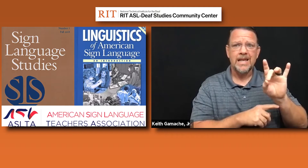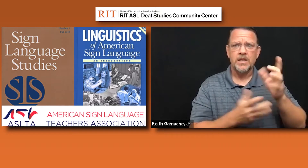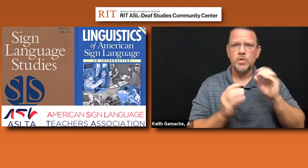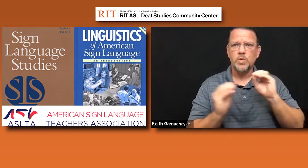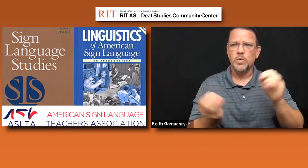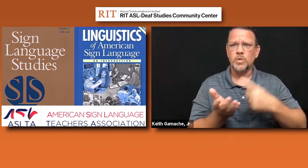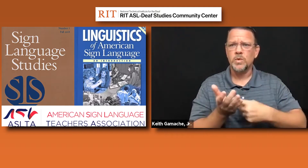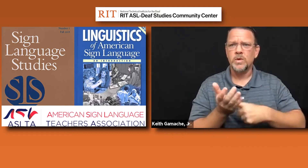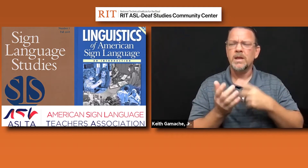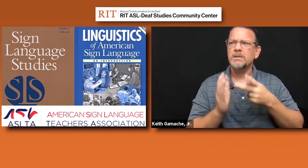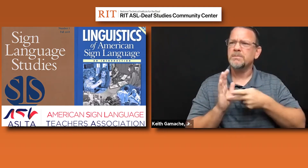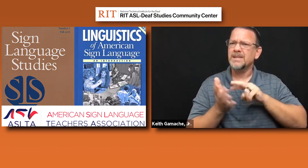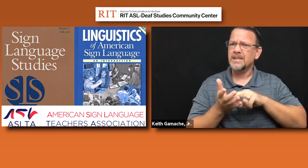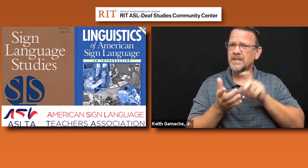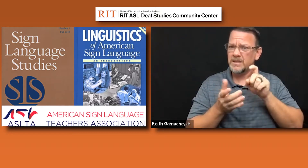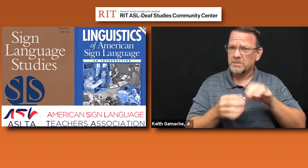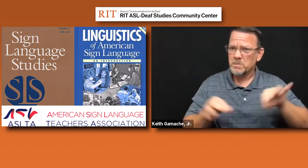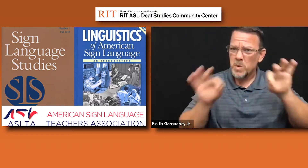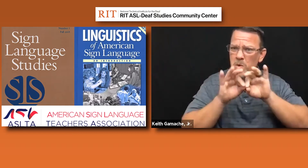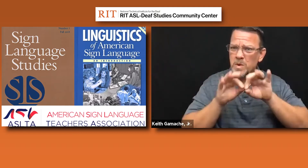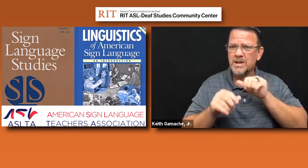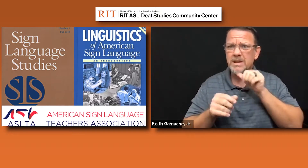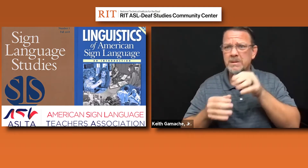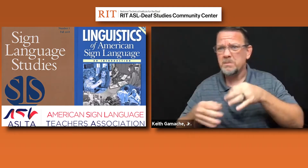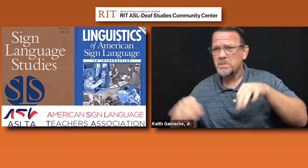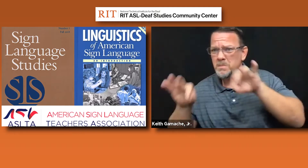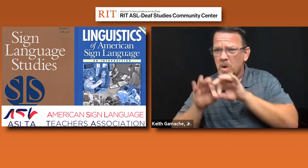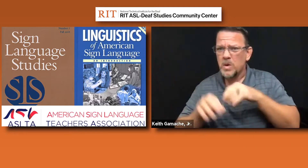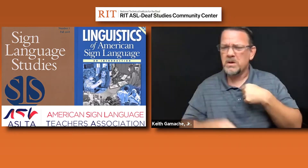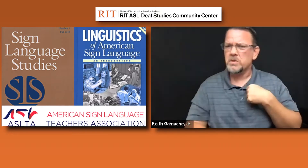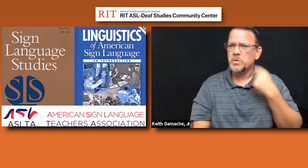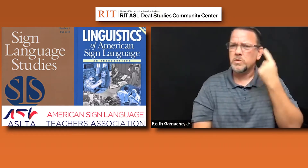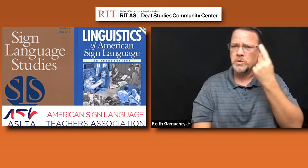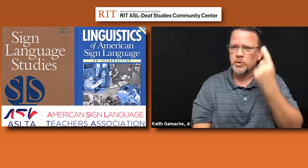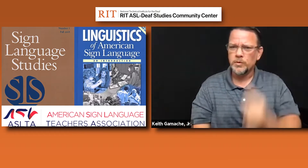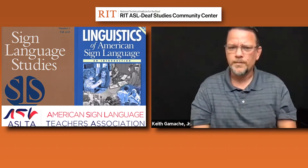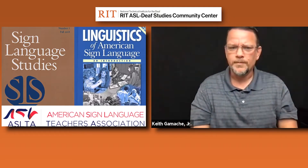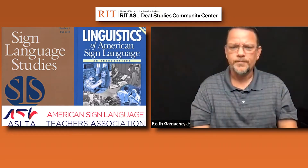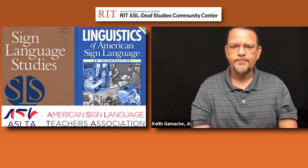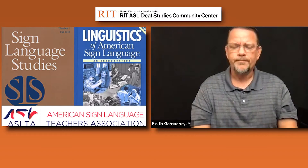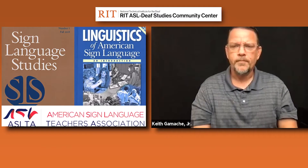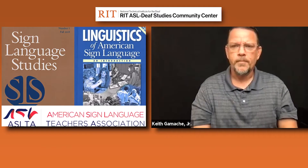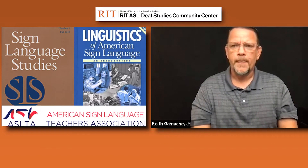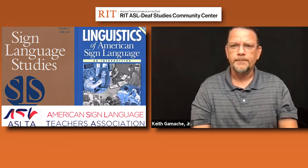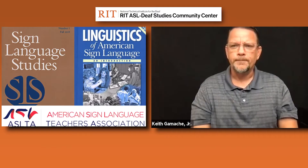98 do not mention syntax and discourse. Does that imply that it's not as important